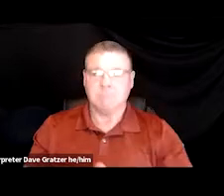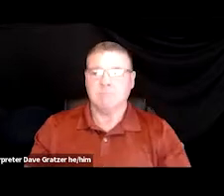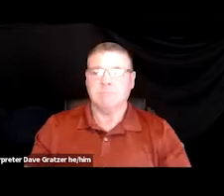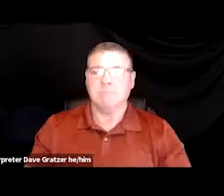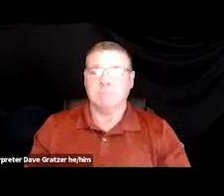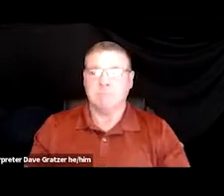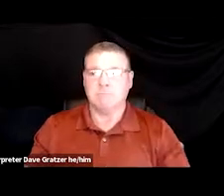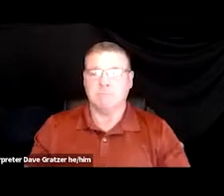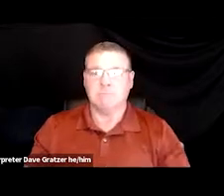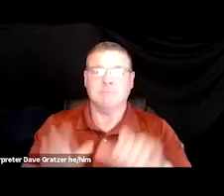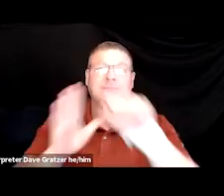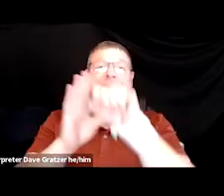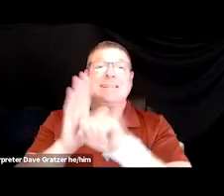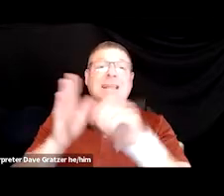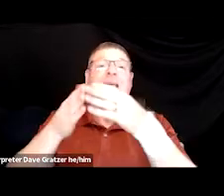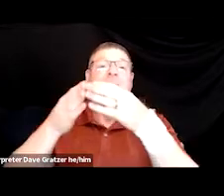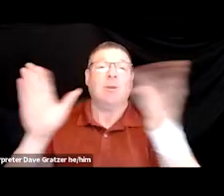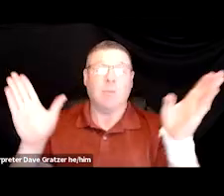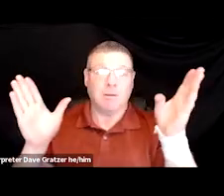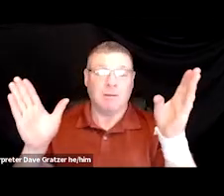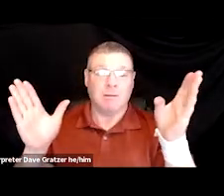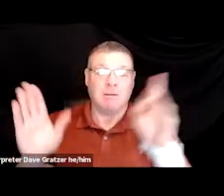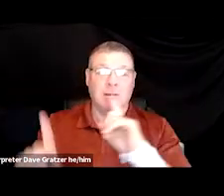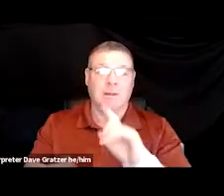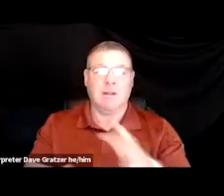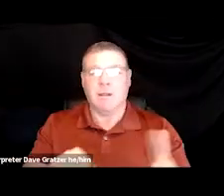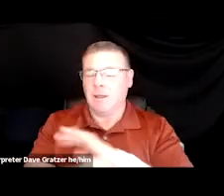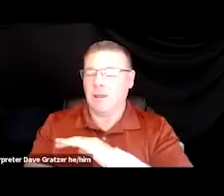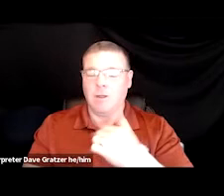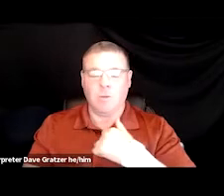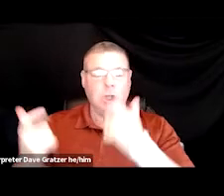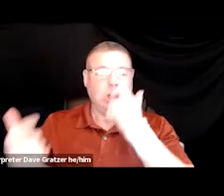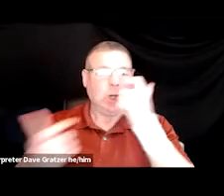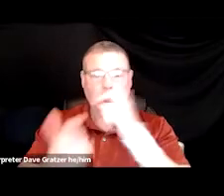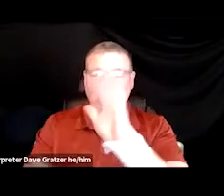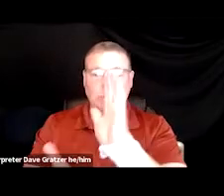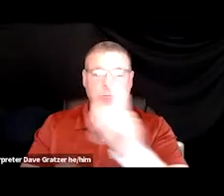Statewide coverage, and so again, Texas is huge. We receive a huge volume of calls,